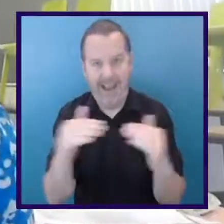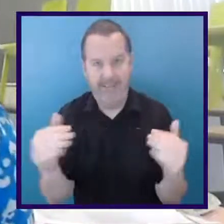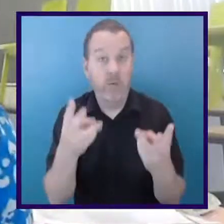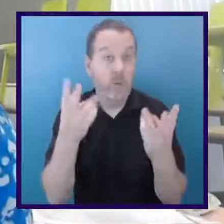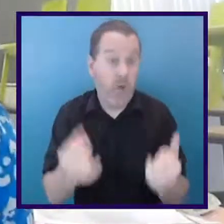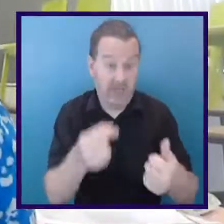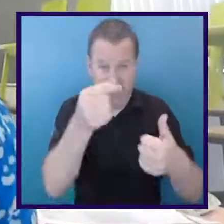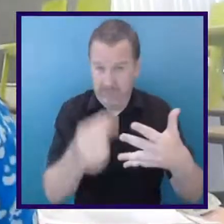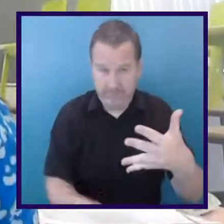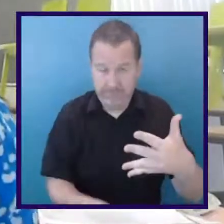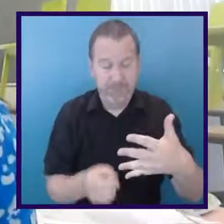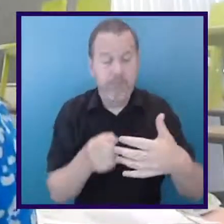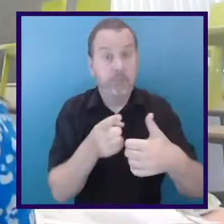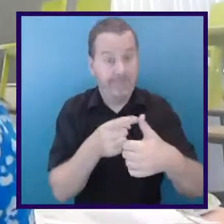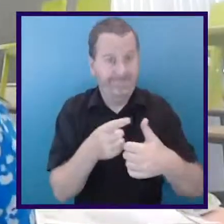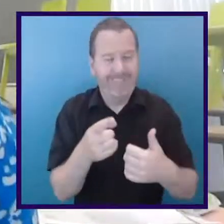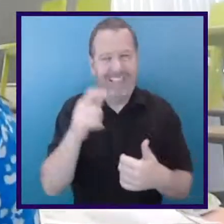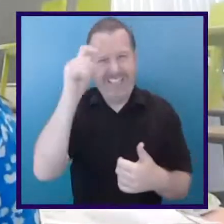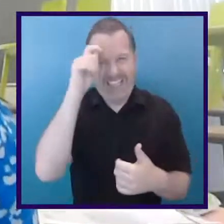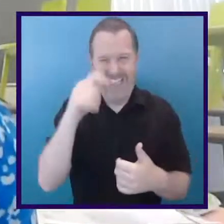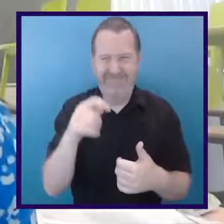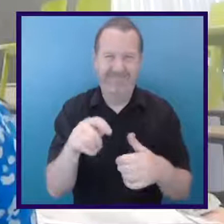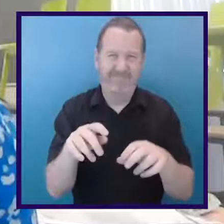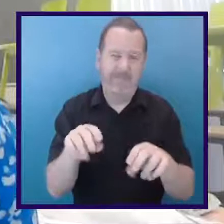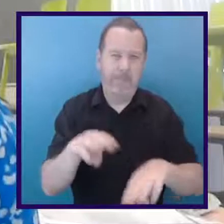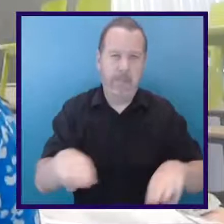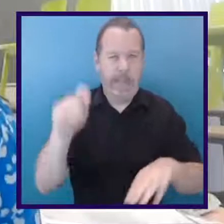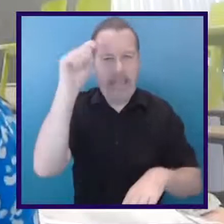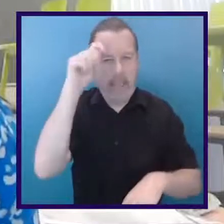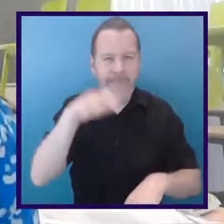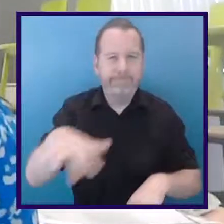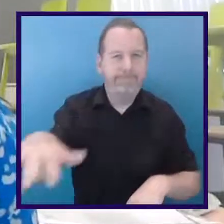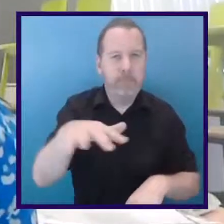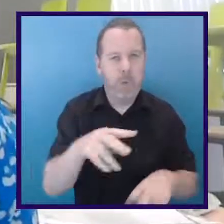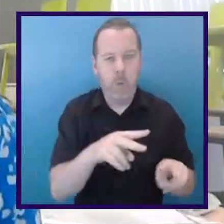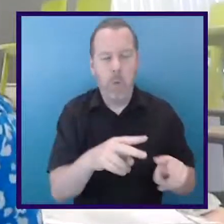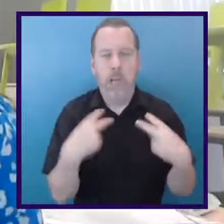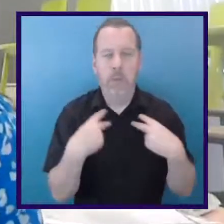There definitely is perception out there that languages and what's more difficult at GCSE